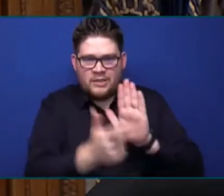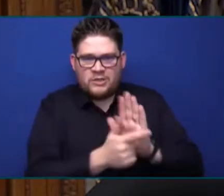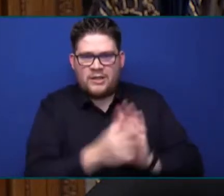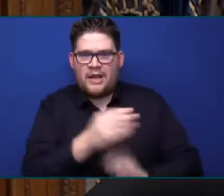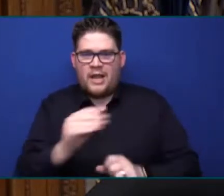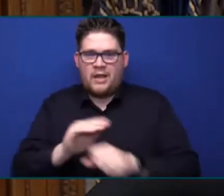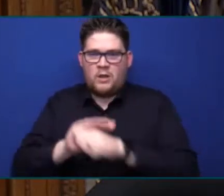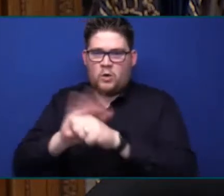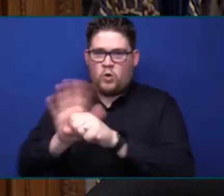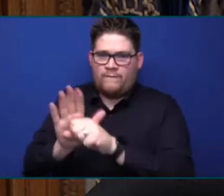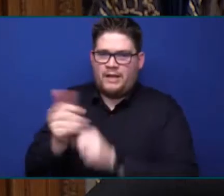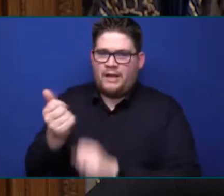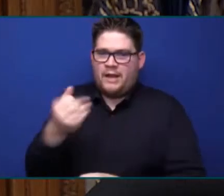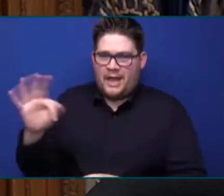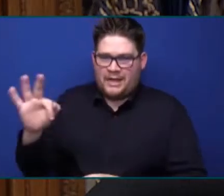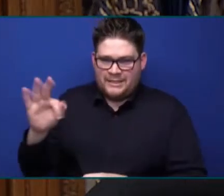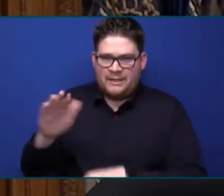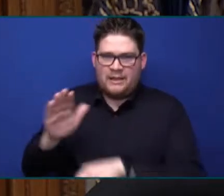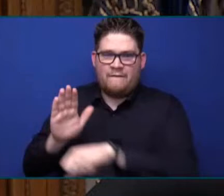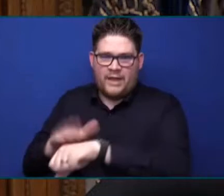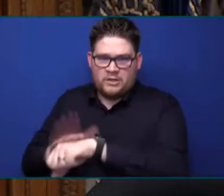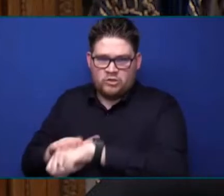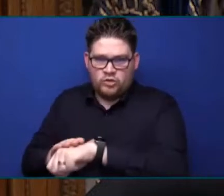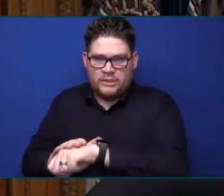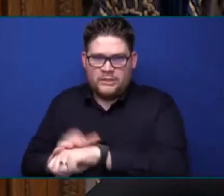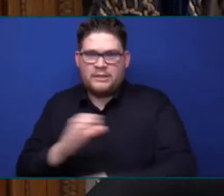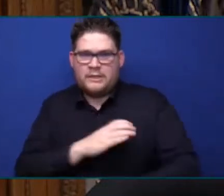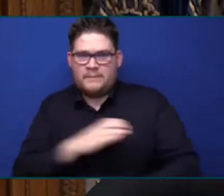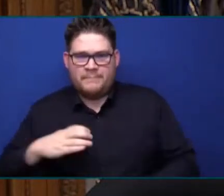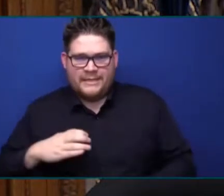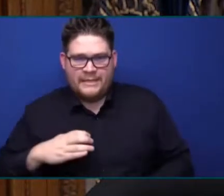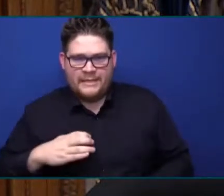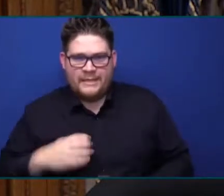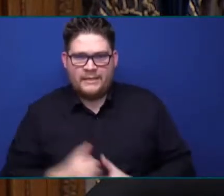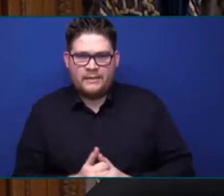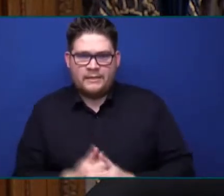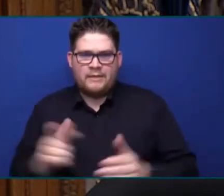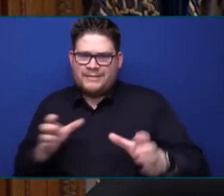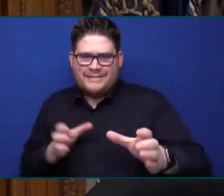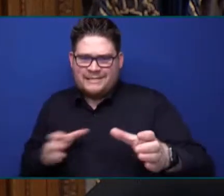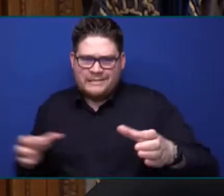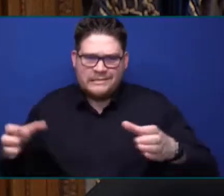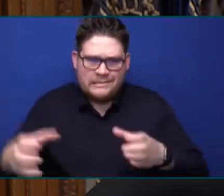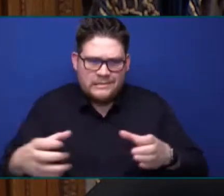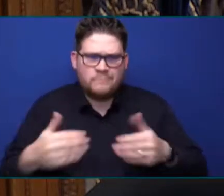and COVID-19 Advisory Committee is comprised of leaders from every corner of our province. Their